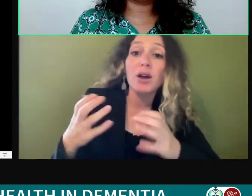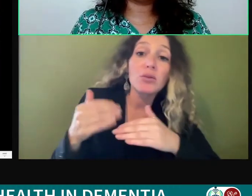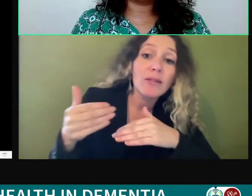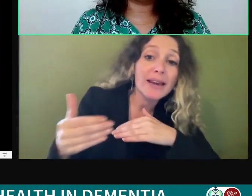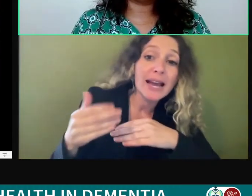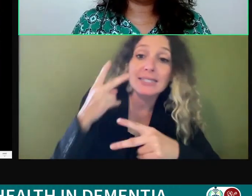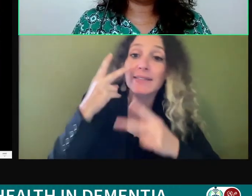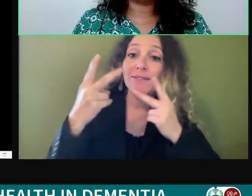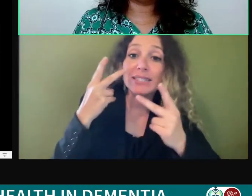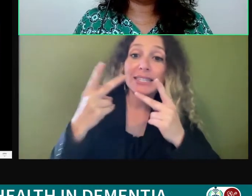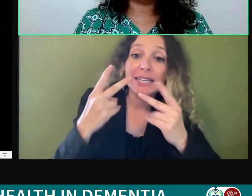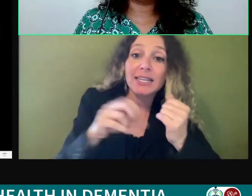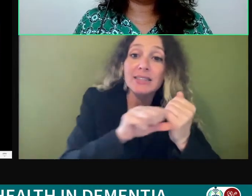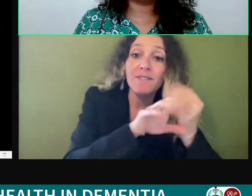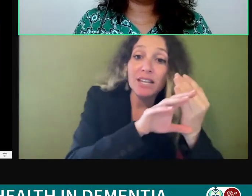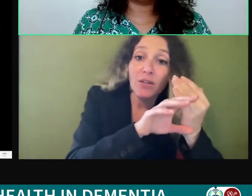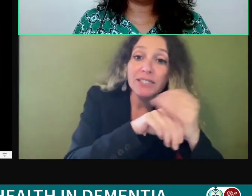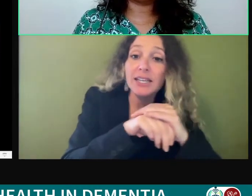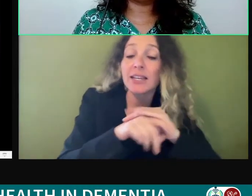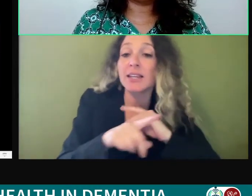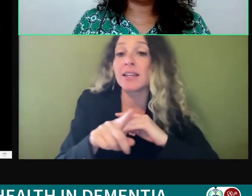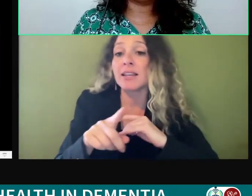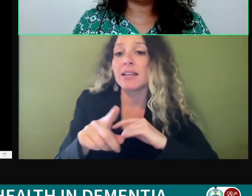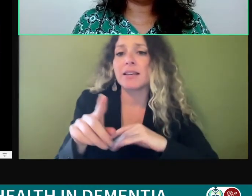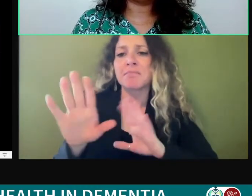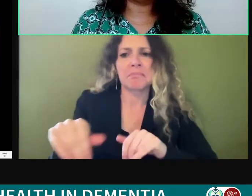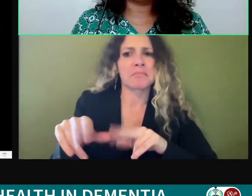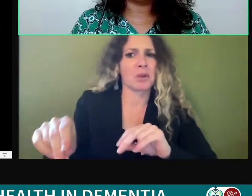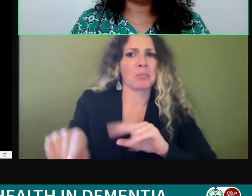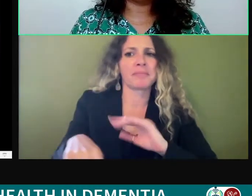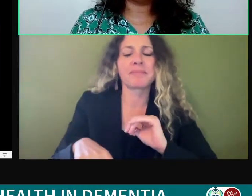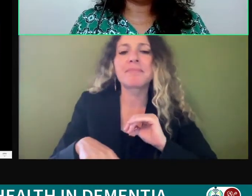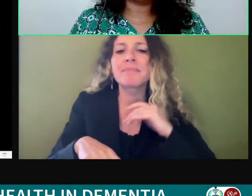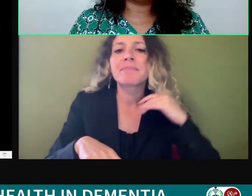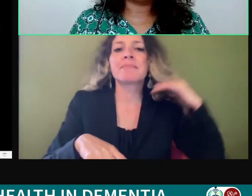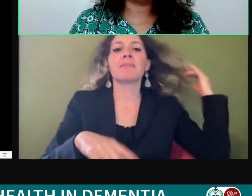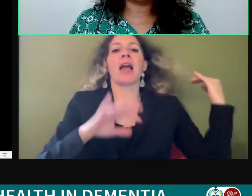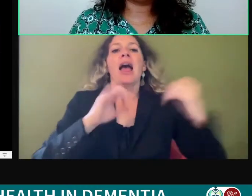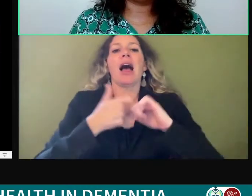a video visit, he immediately said, no. The way it was offered, I think, is part of it,